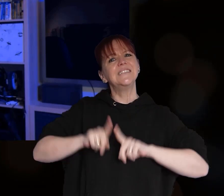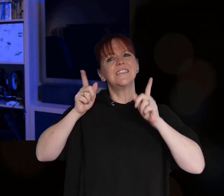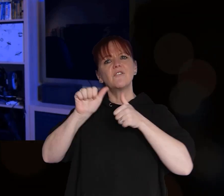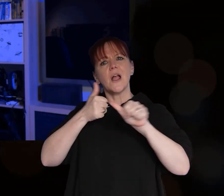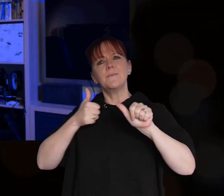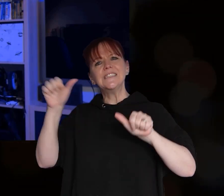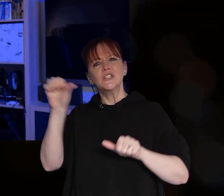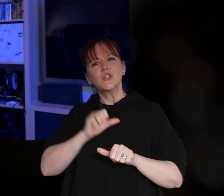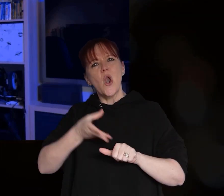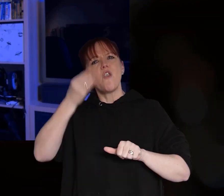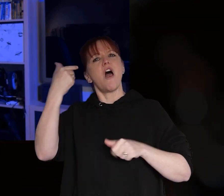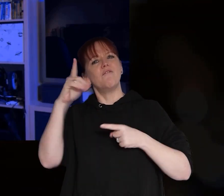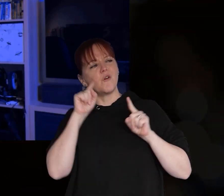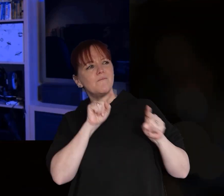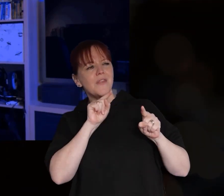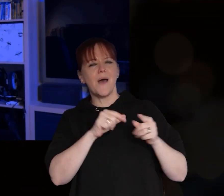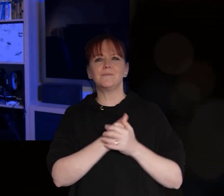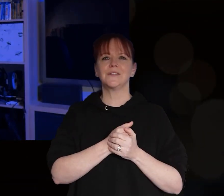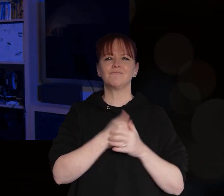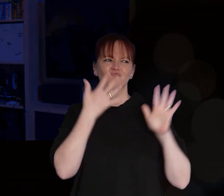Congratulations to you all, you did a fantastic job.